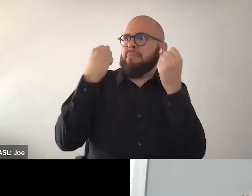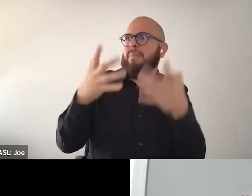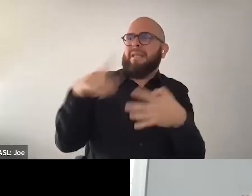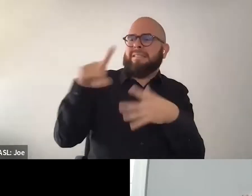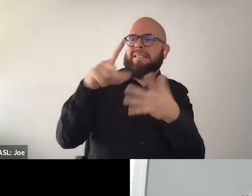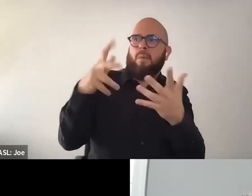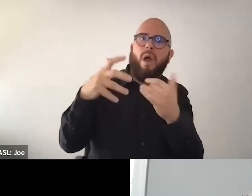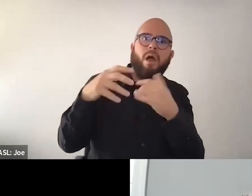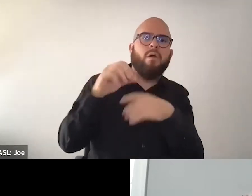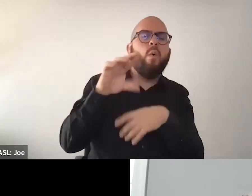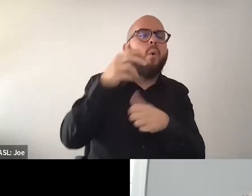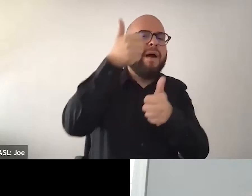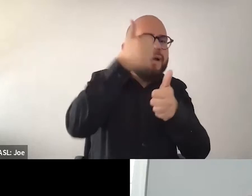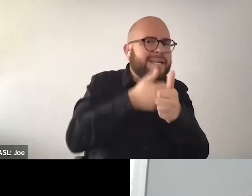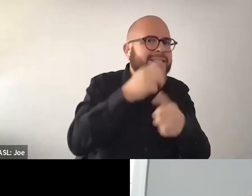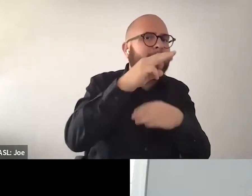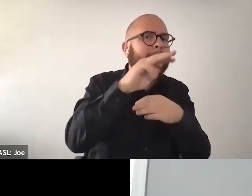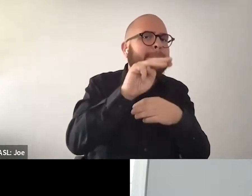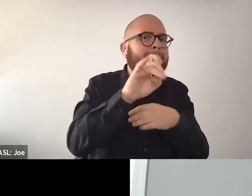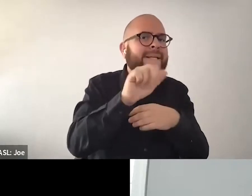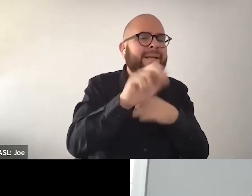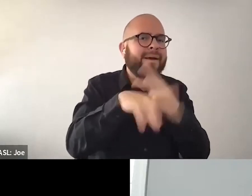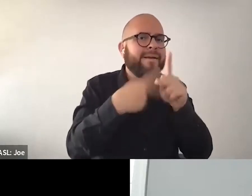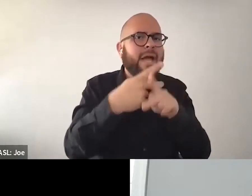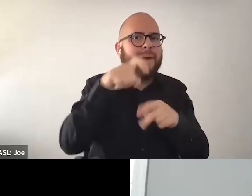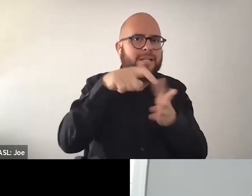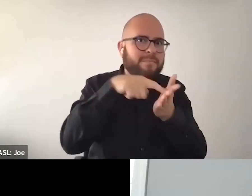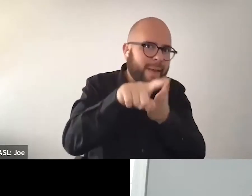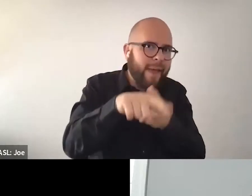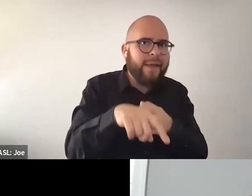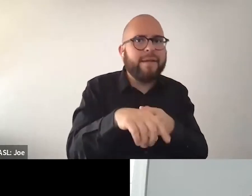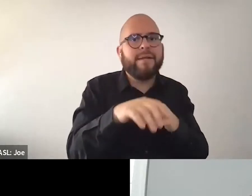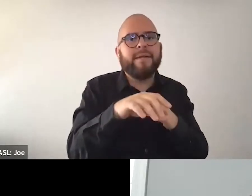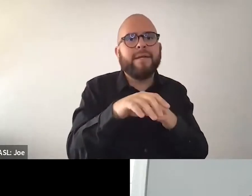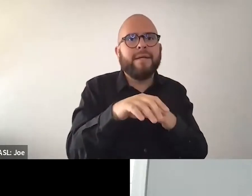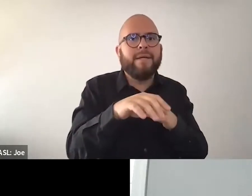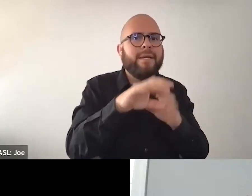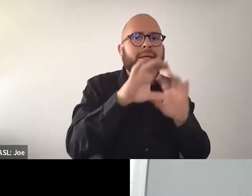for each media type class A, B or not a BC and Unwired?